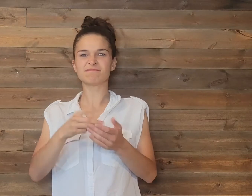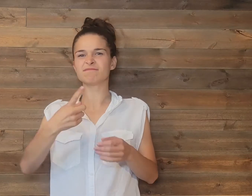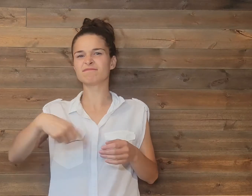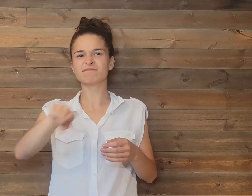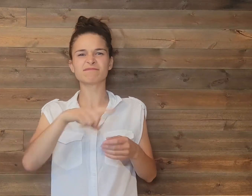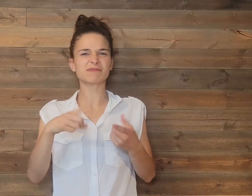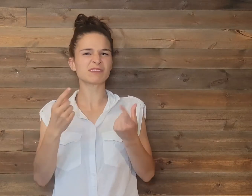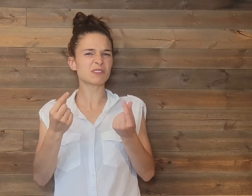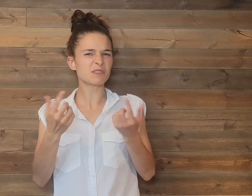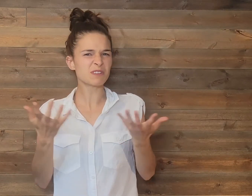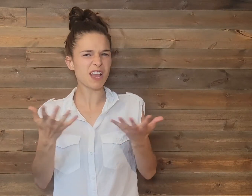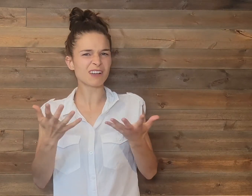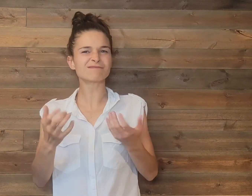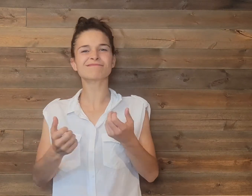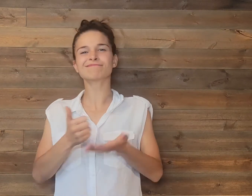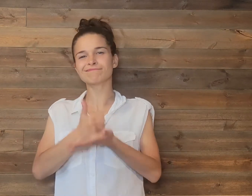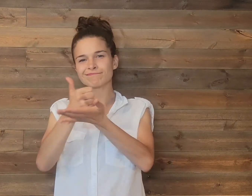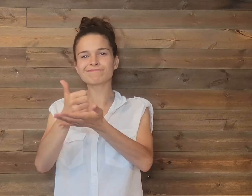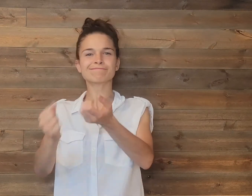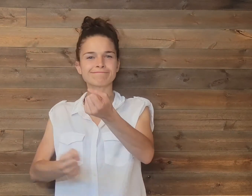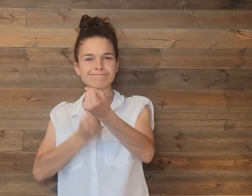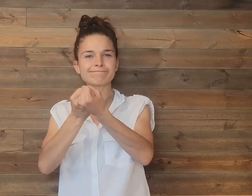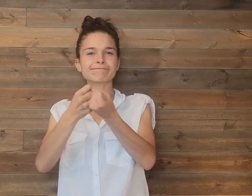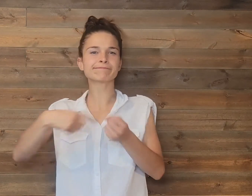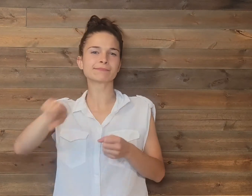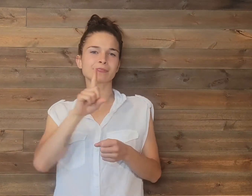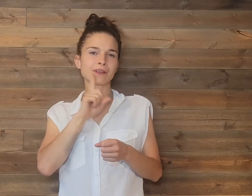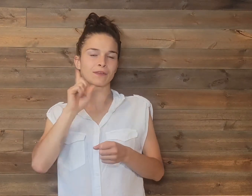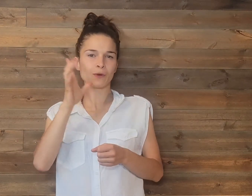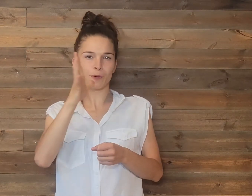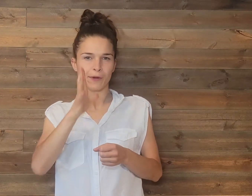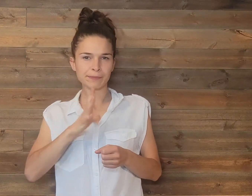They help and support Deaf and hard of hearing women.